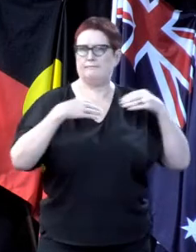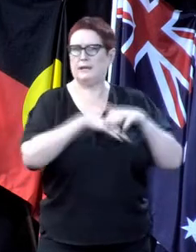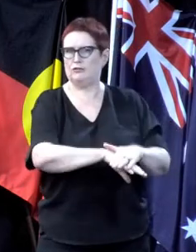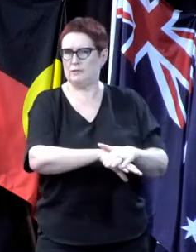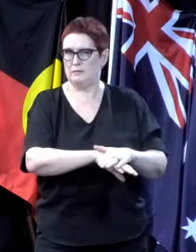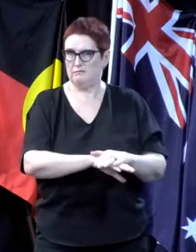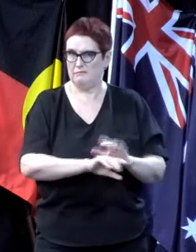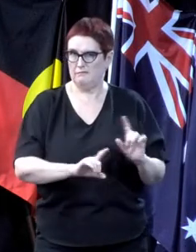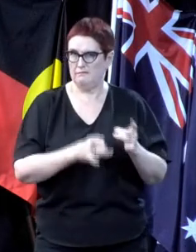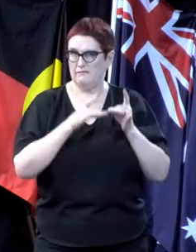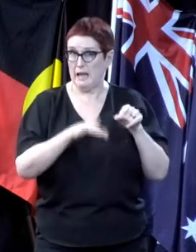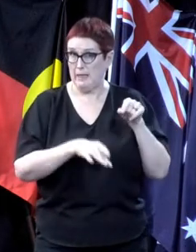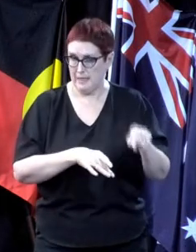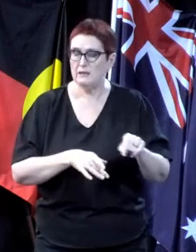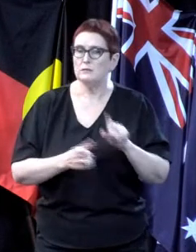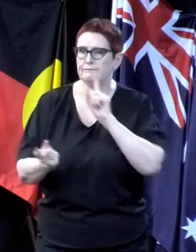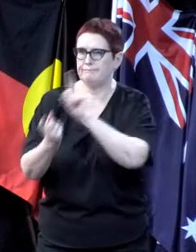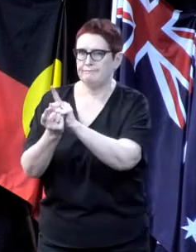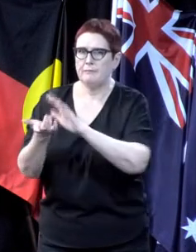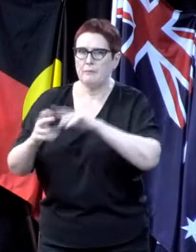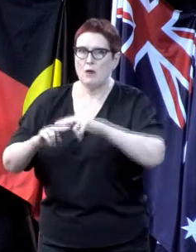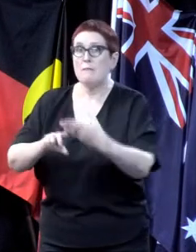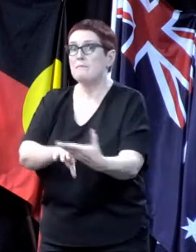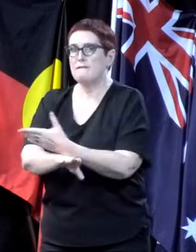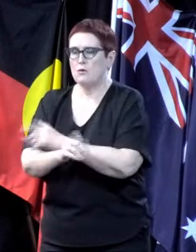we met with parents before - at the end of that -